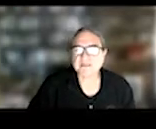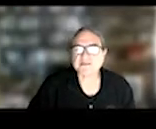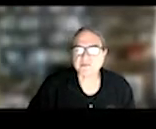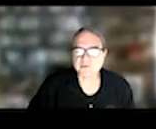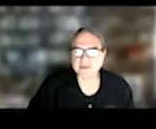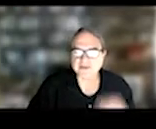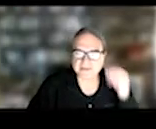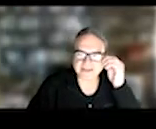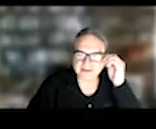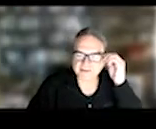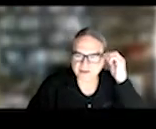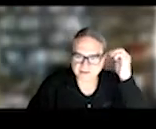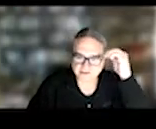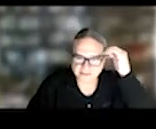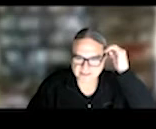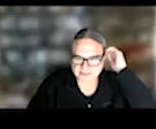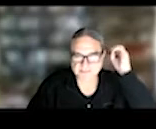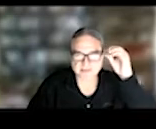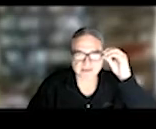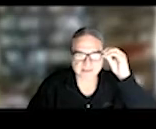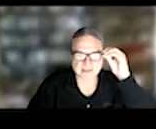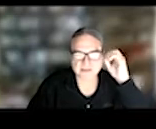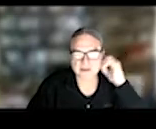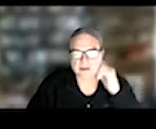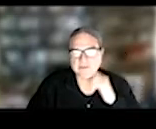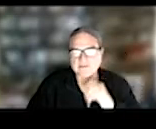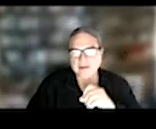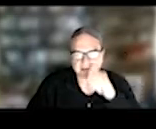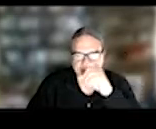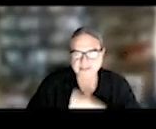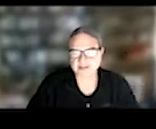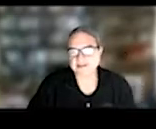So when we're looking at the data and trying to understand disabilities we have to recognize that